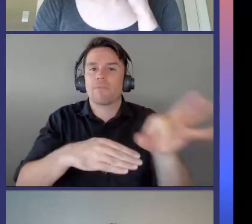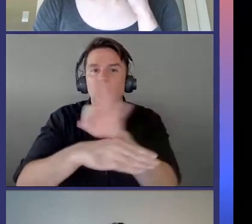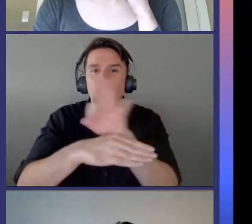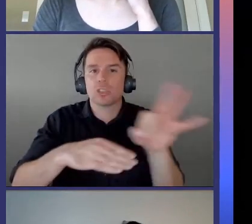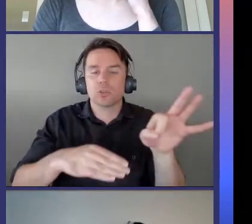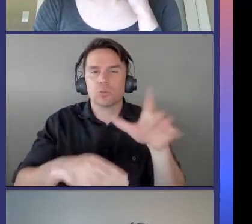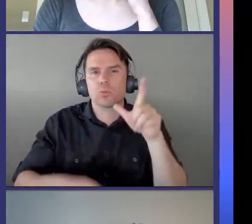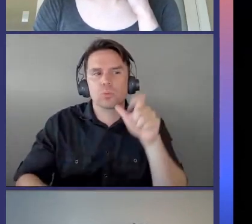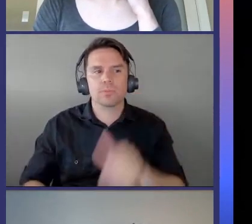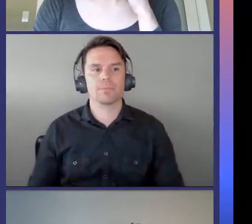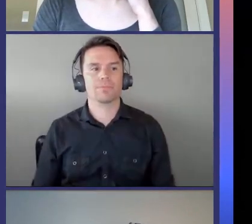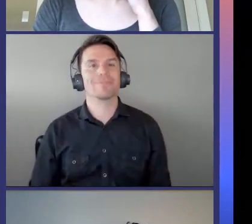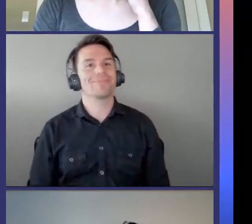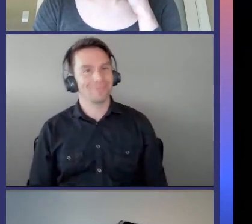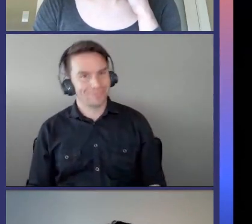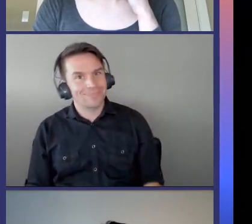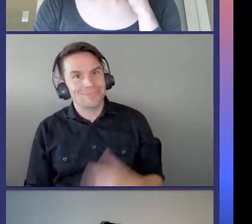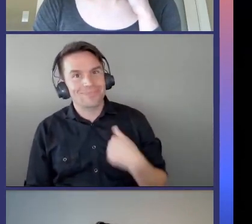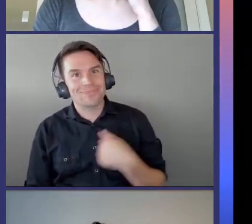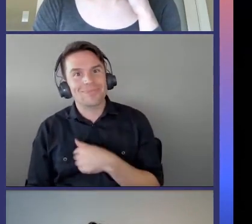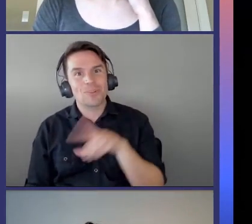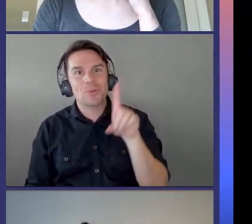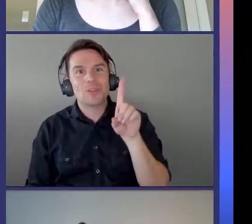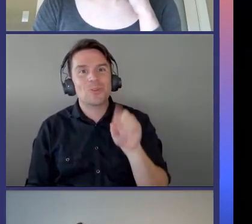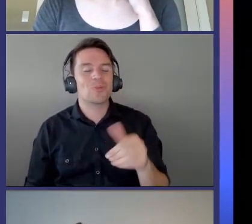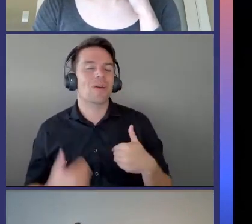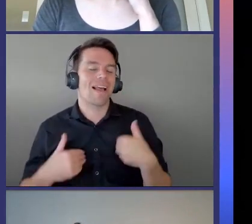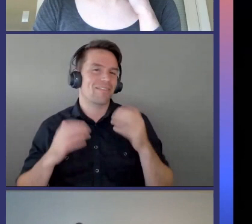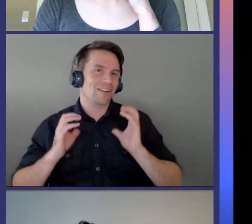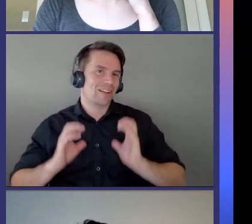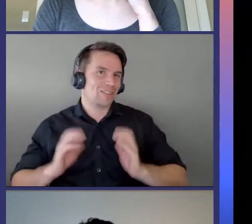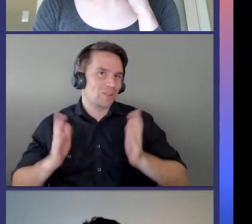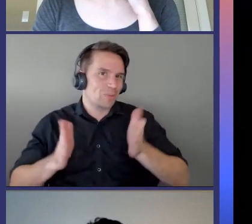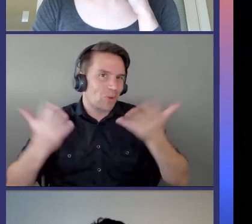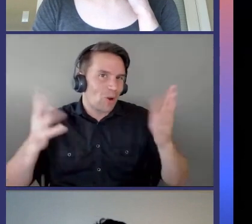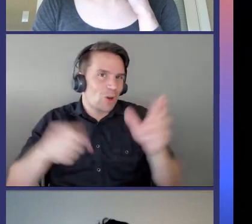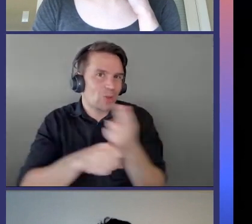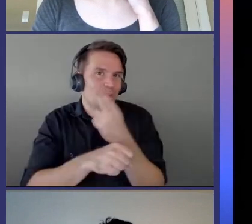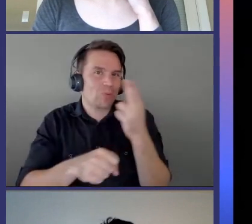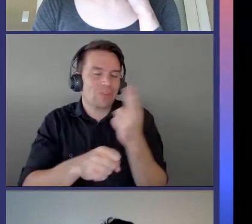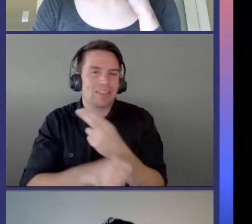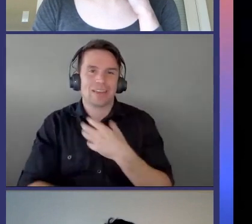We absolutely do. I wish I could tell you one.